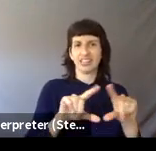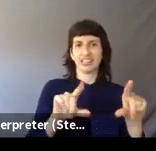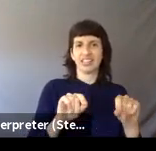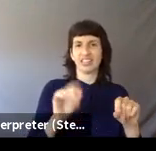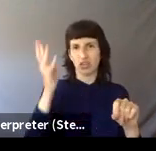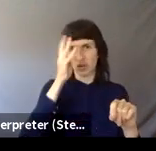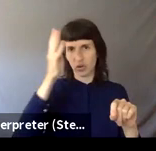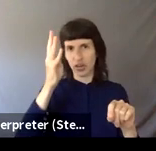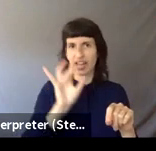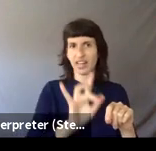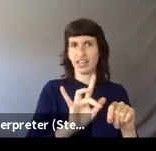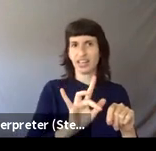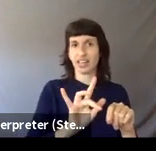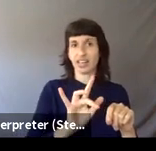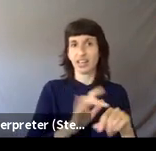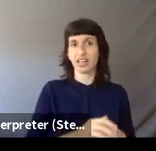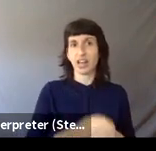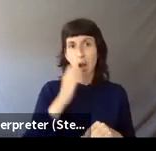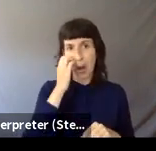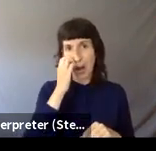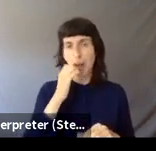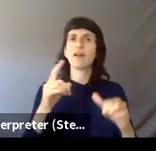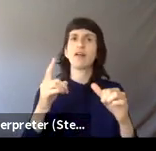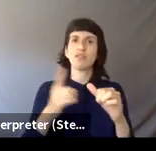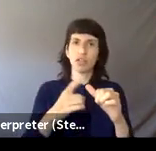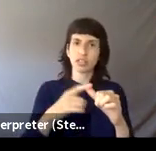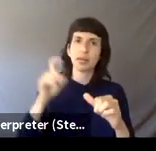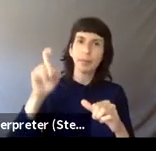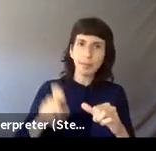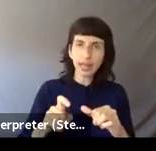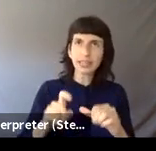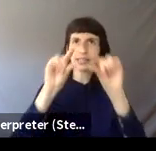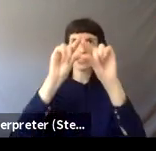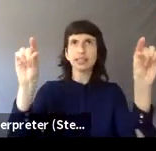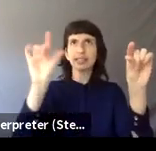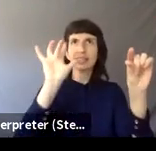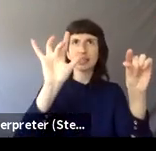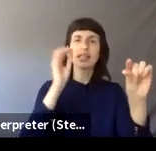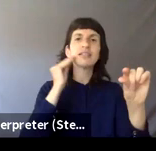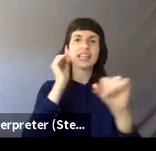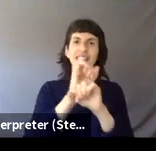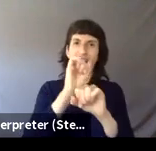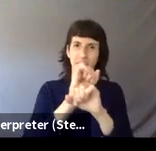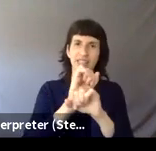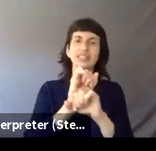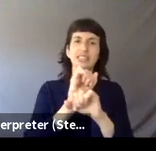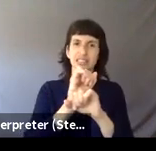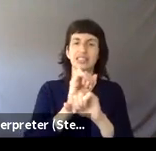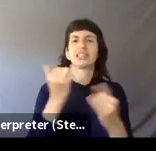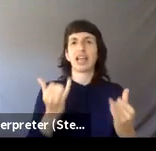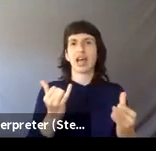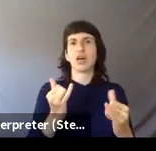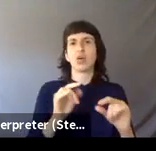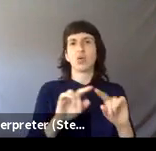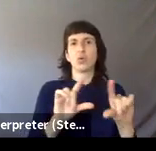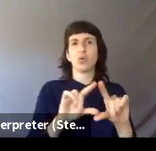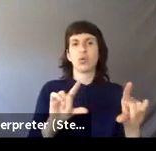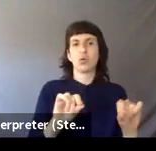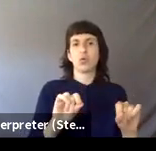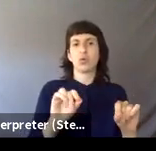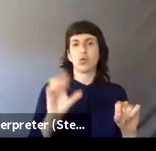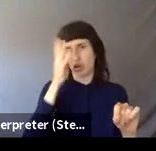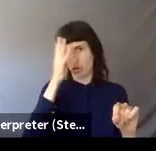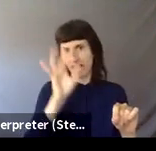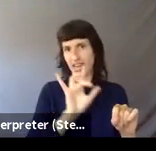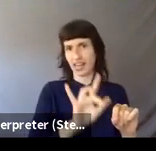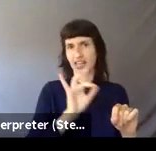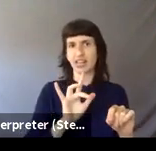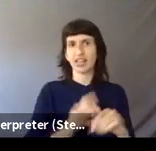To get to rubrics, and this is something in Teams that you can be searching all over the place. In rubrics you have to go to assignments... And then you actually have to go in like